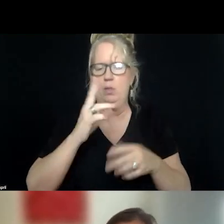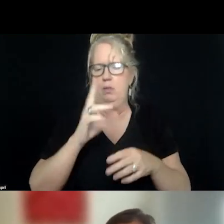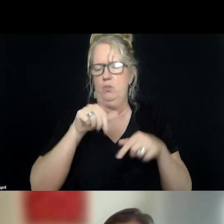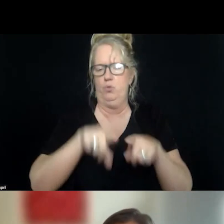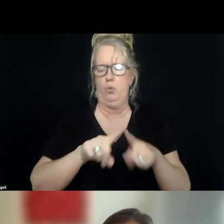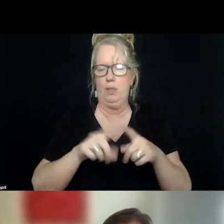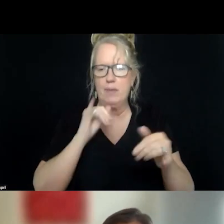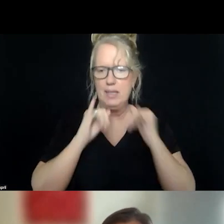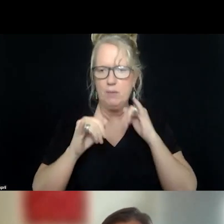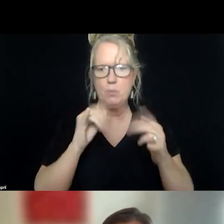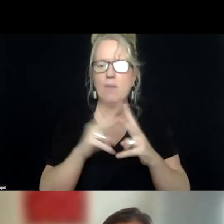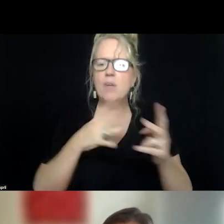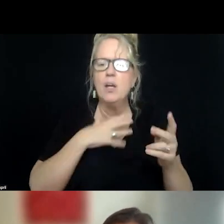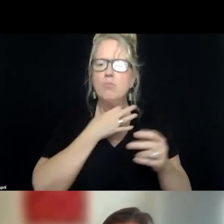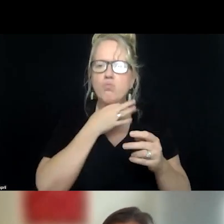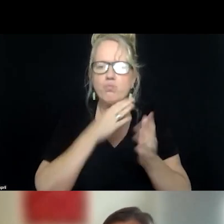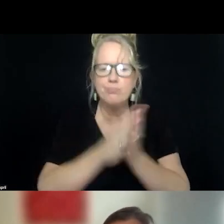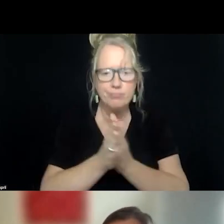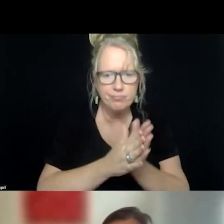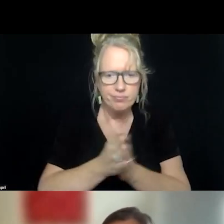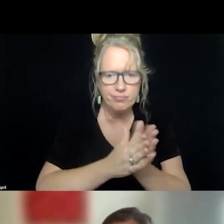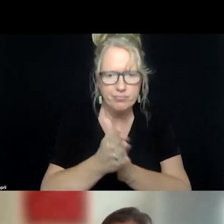SO I AM EAGER TO SEE WHAT PEOPLE HAVE TO SAY THERE.